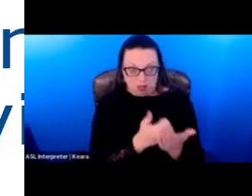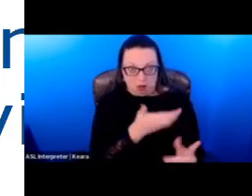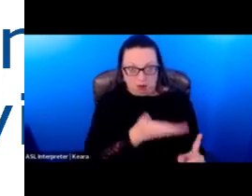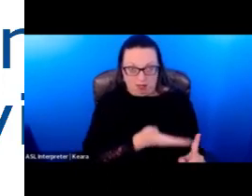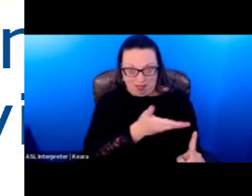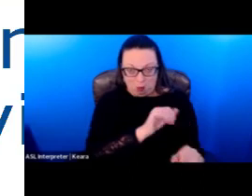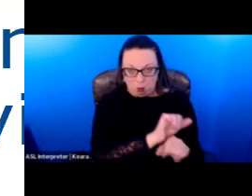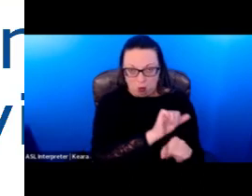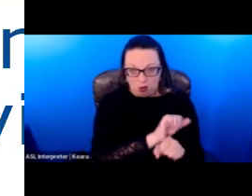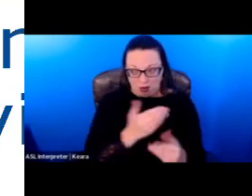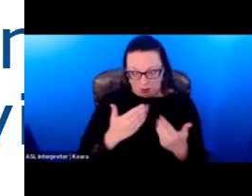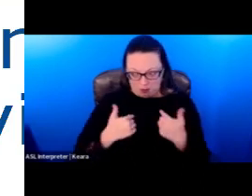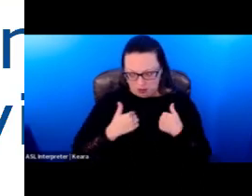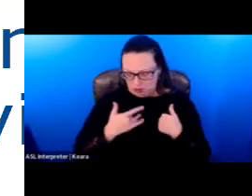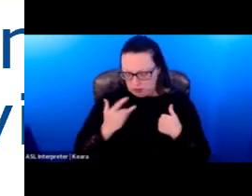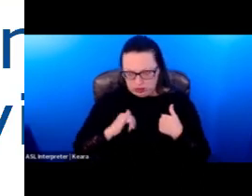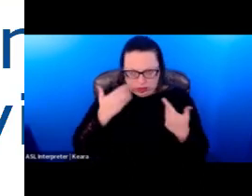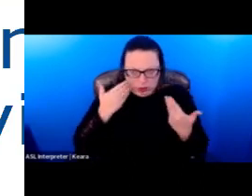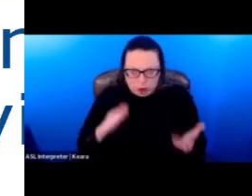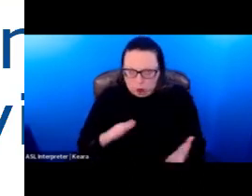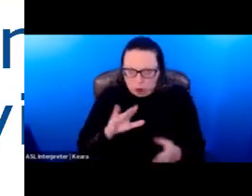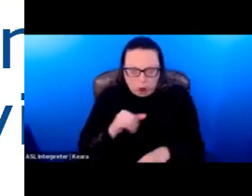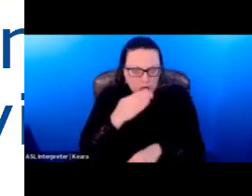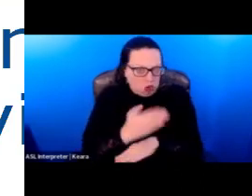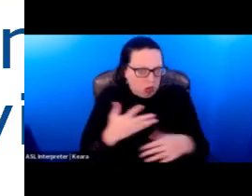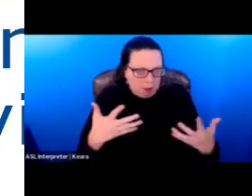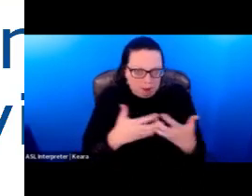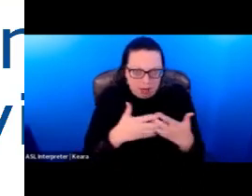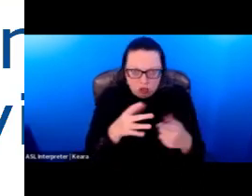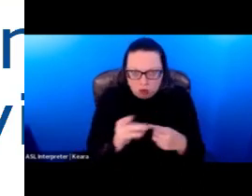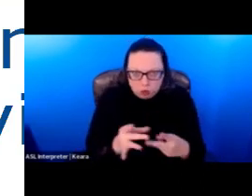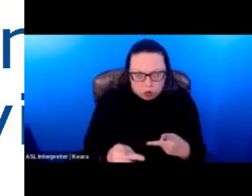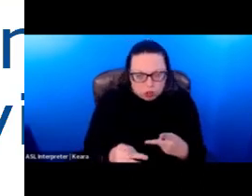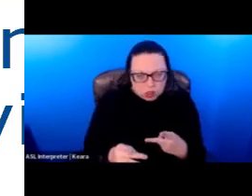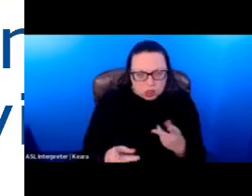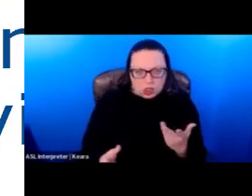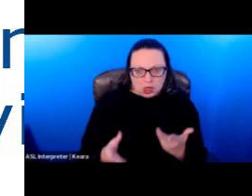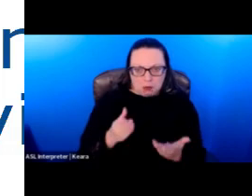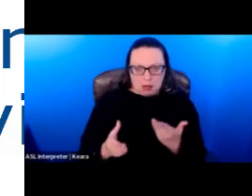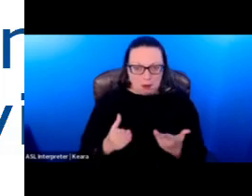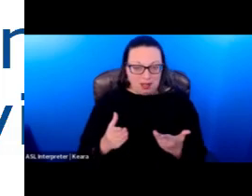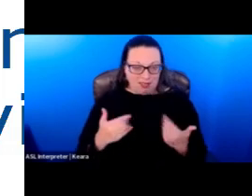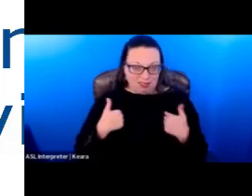about what kind of job matching options exist. And I may not, for sure know about the